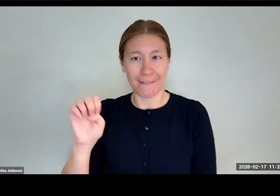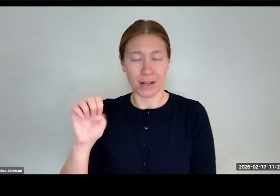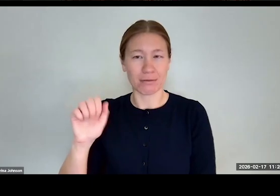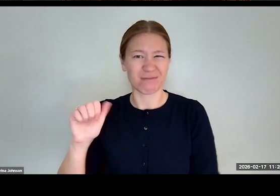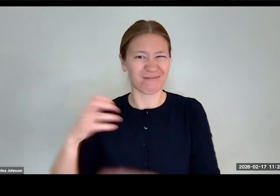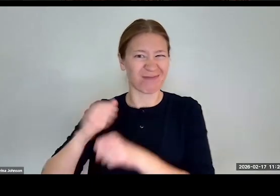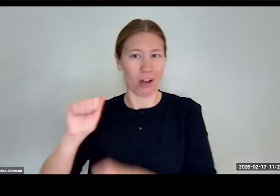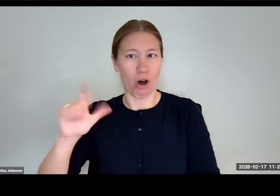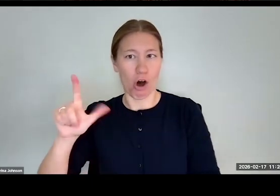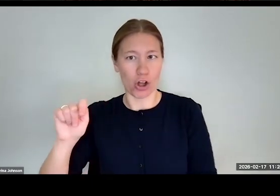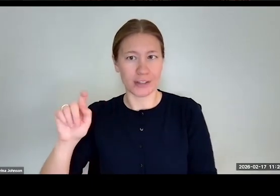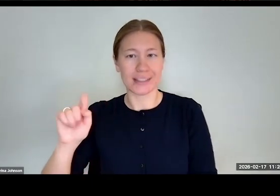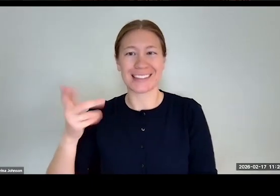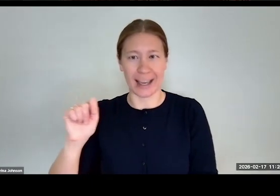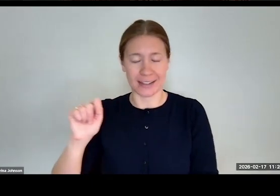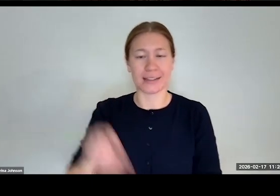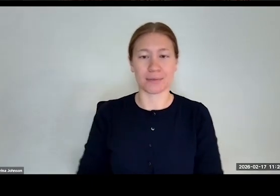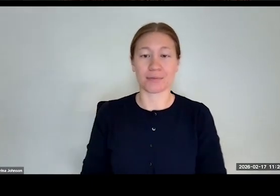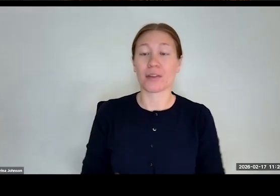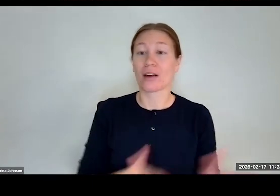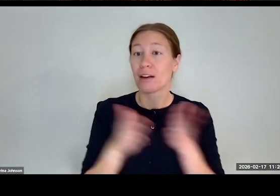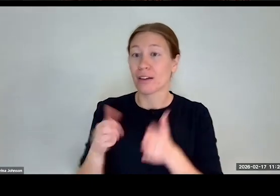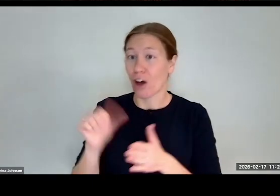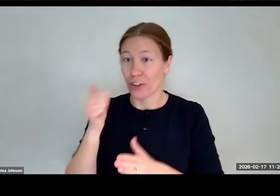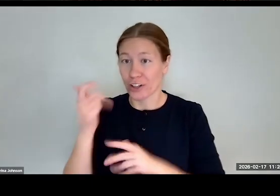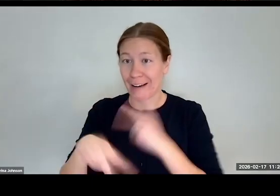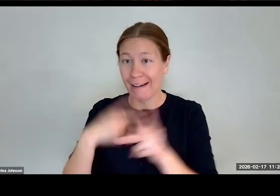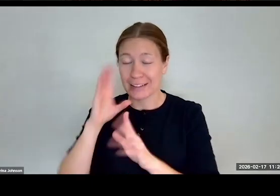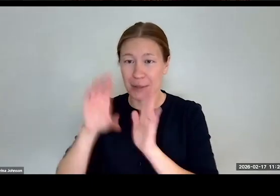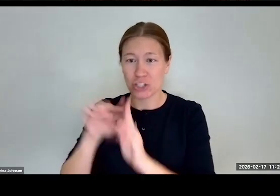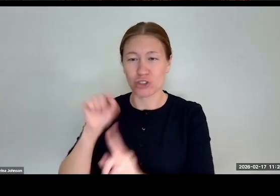that you might have is a decorative image. This is not usually communicating any important information,